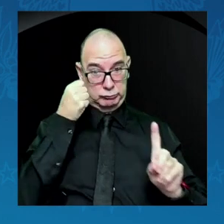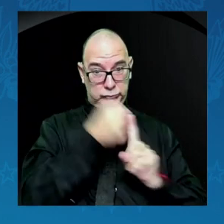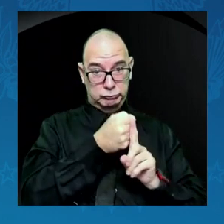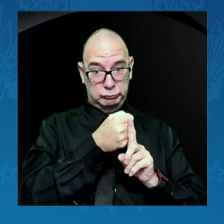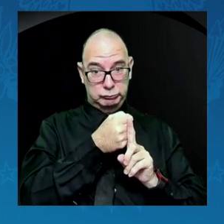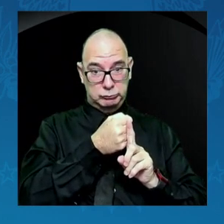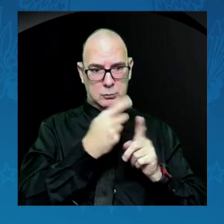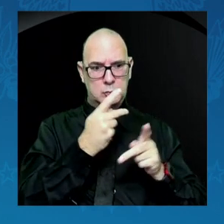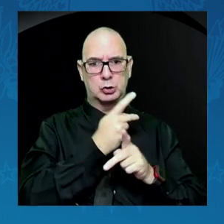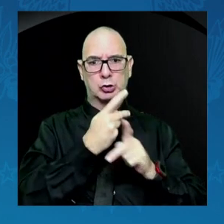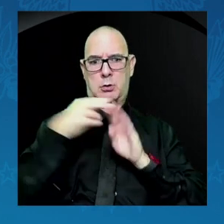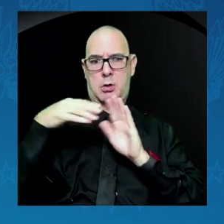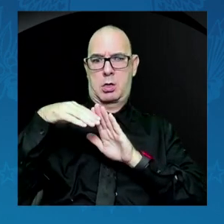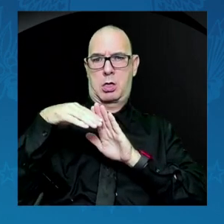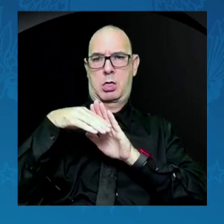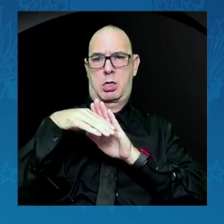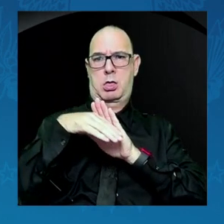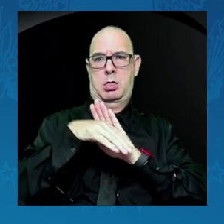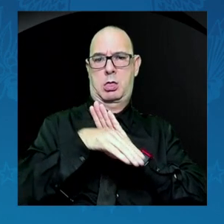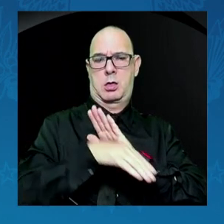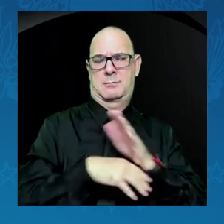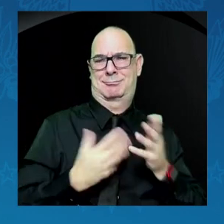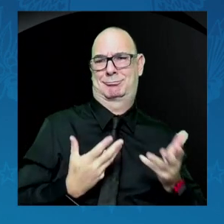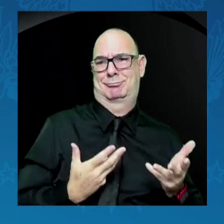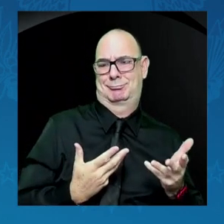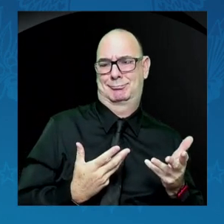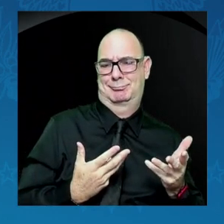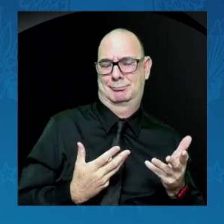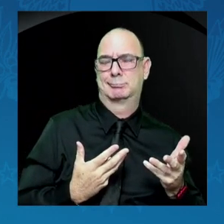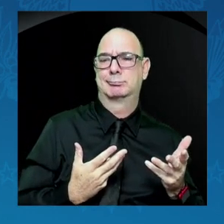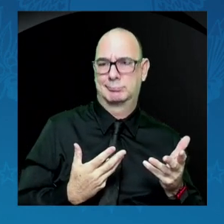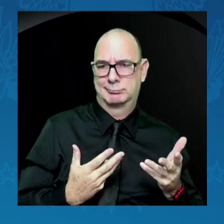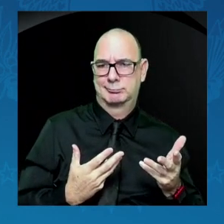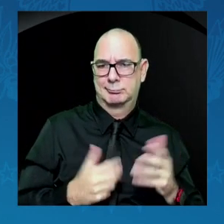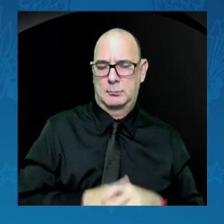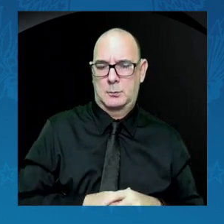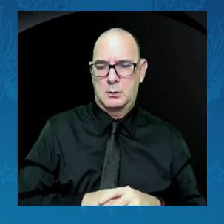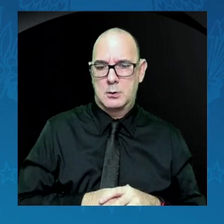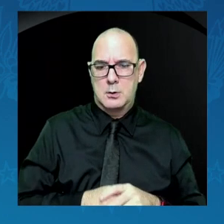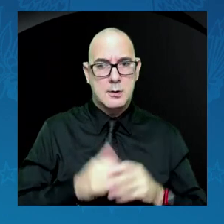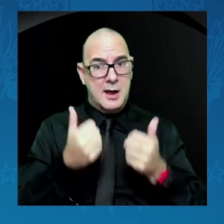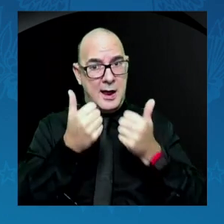and the least among us will suffer the most.